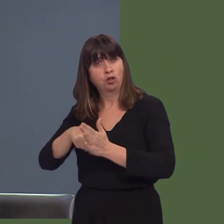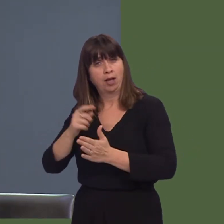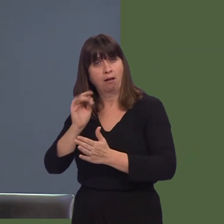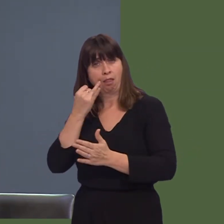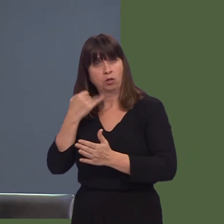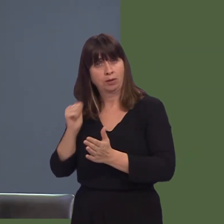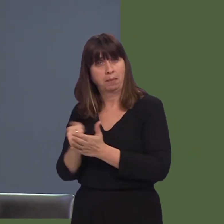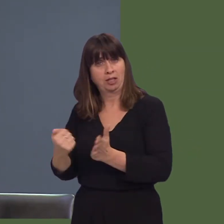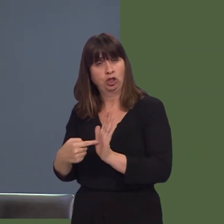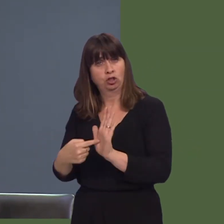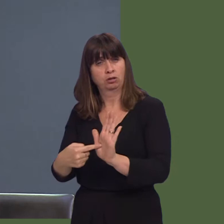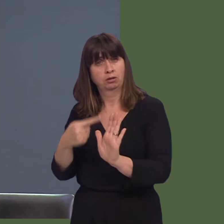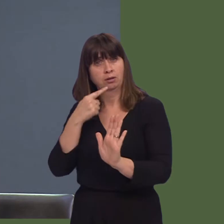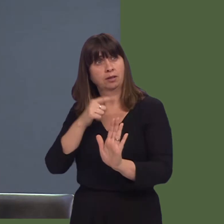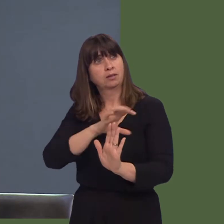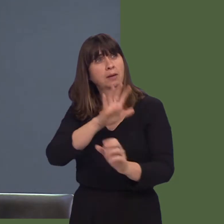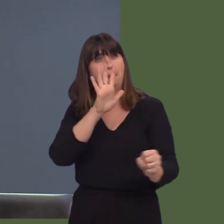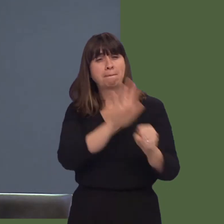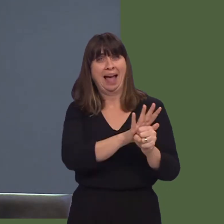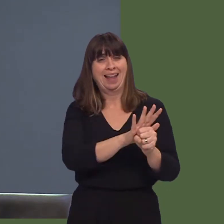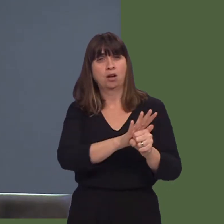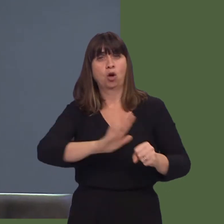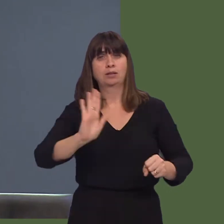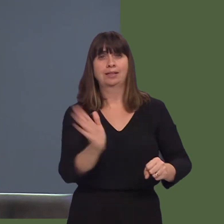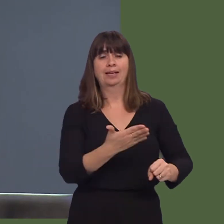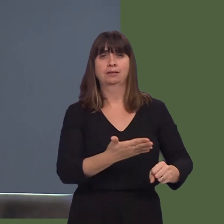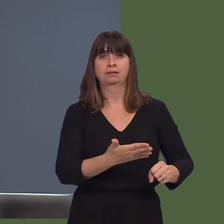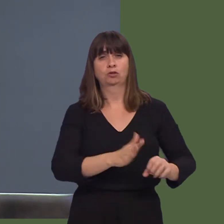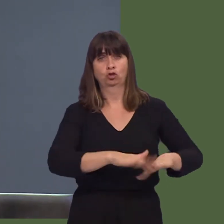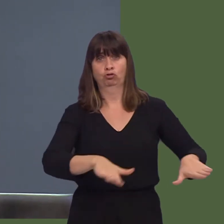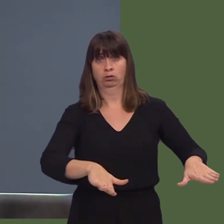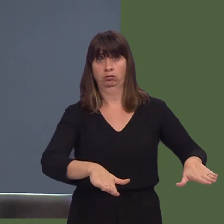countries where there is a ban on physically punishing children, including slapping and